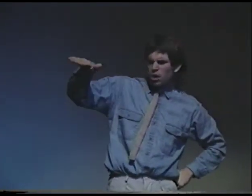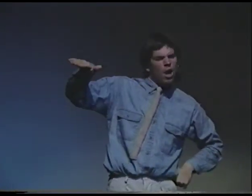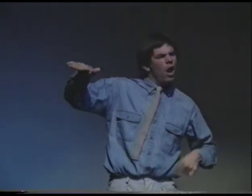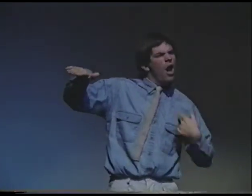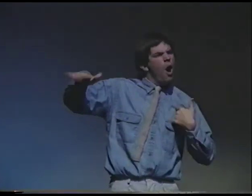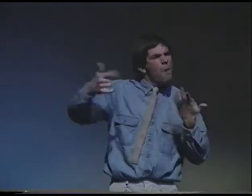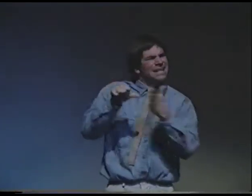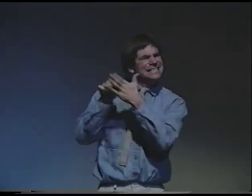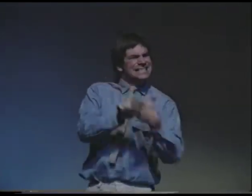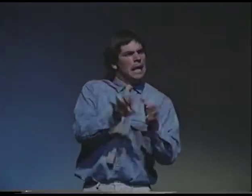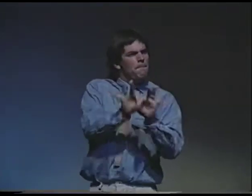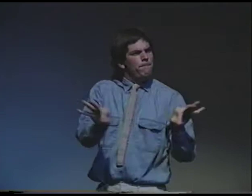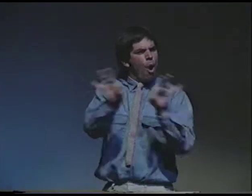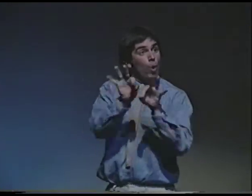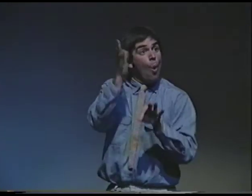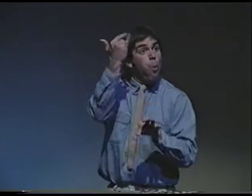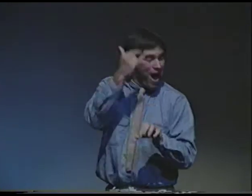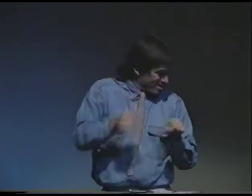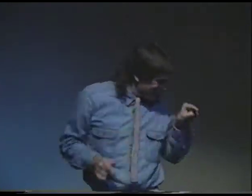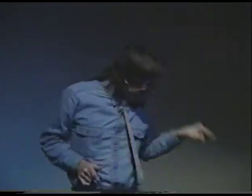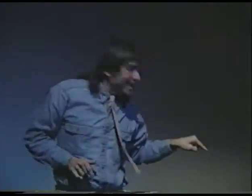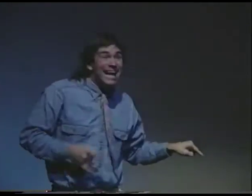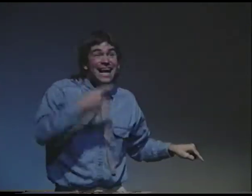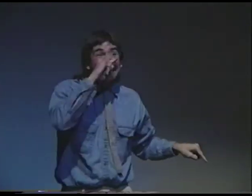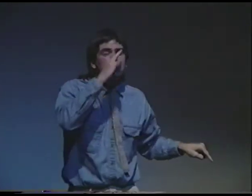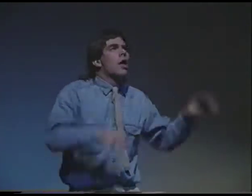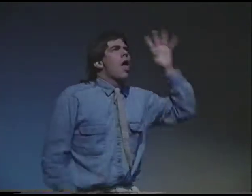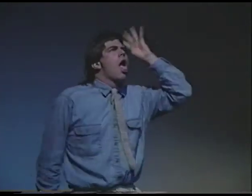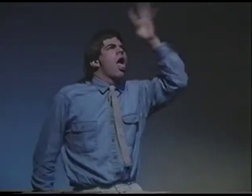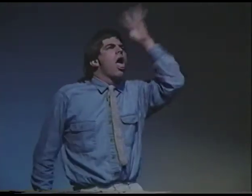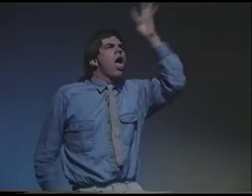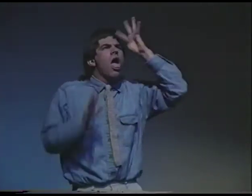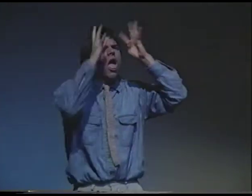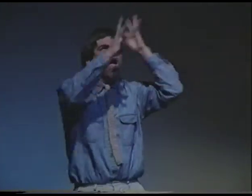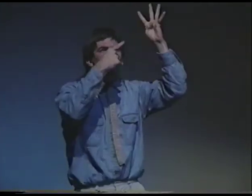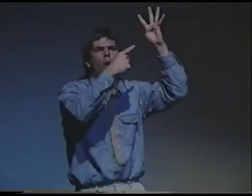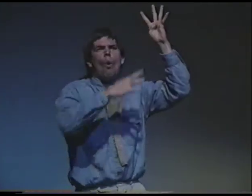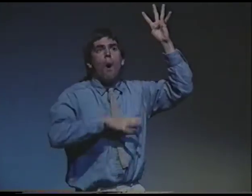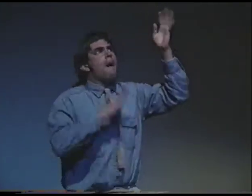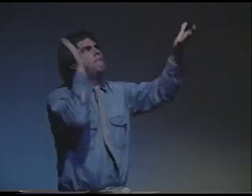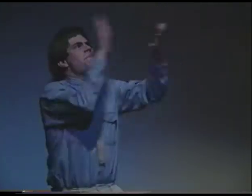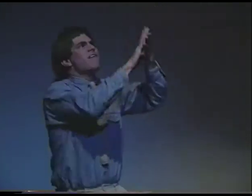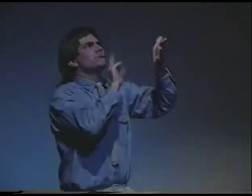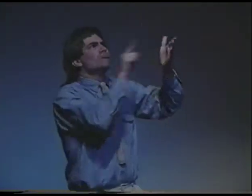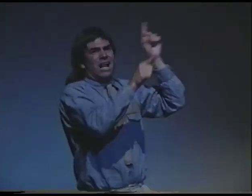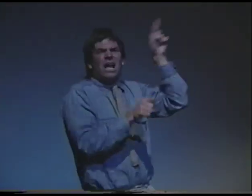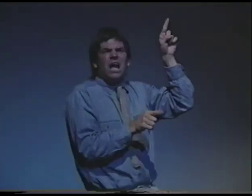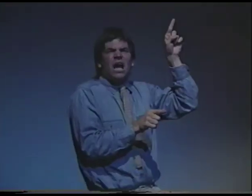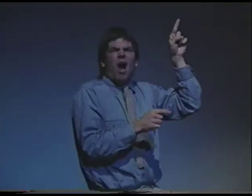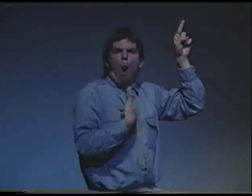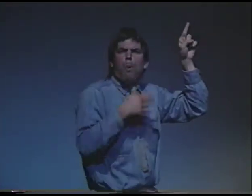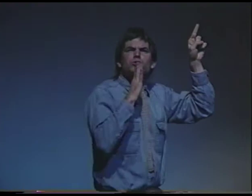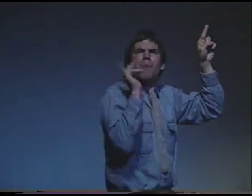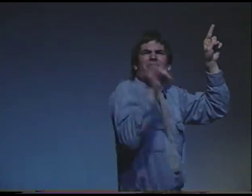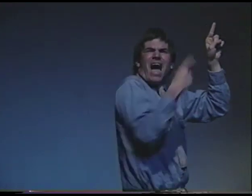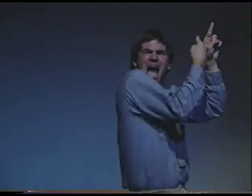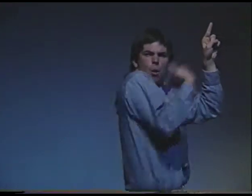And as I grew up, I realized it's really important for kids to create that.